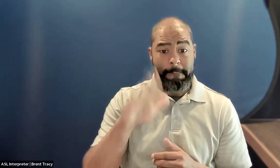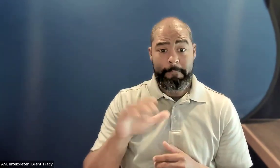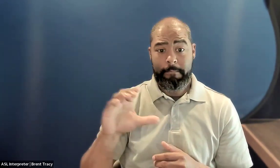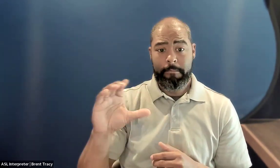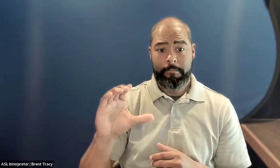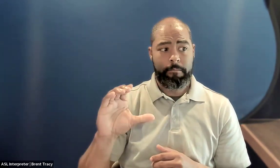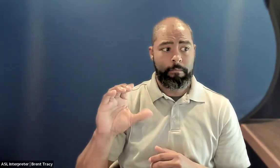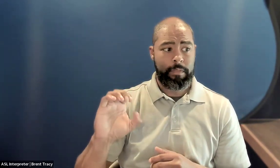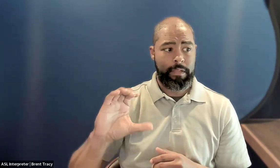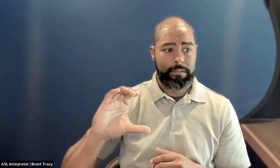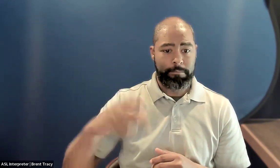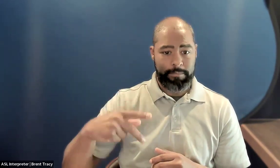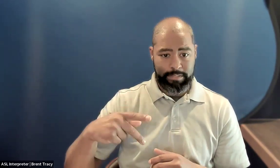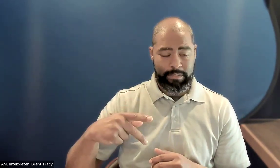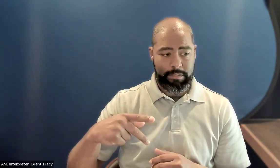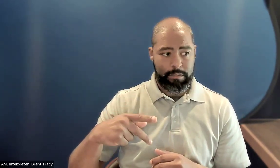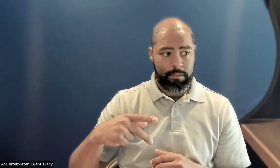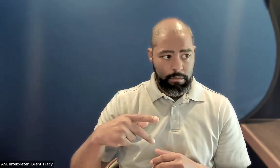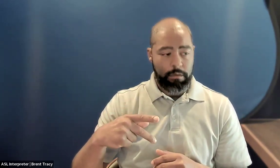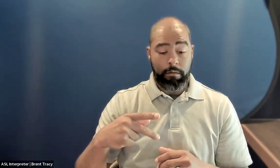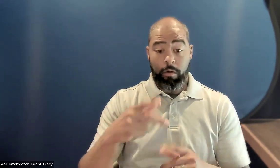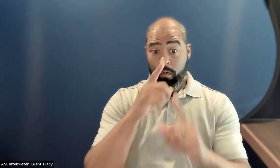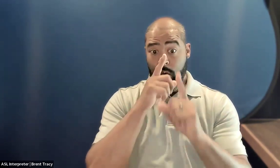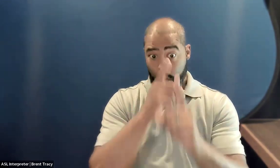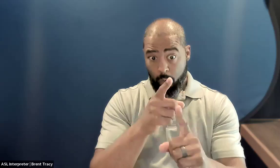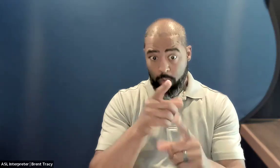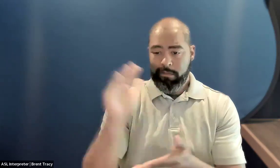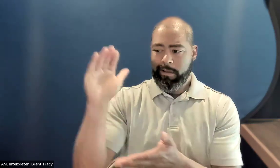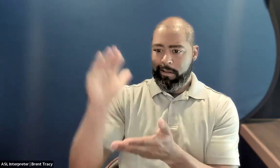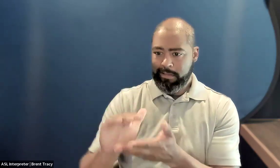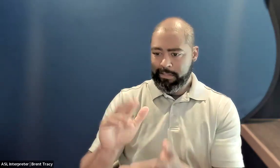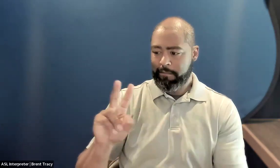reducing VMT per household, we're also considering putting